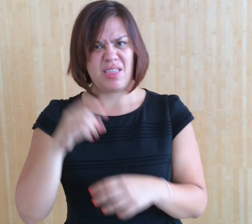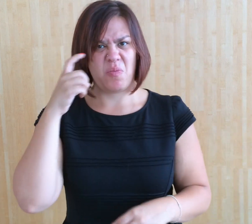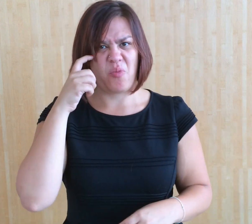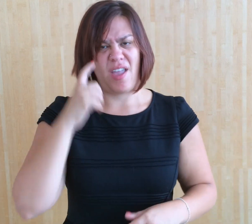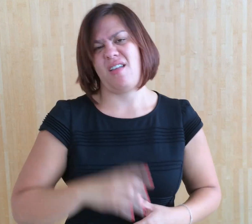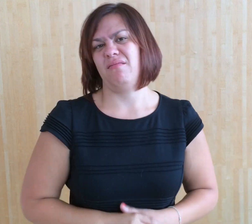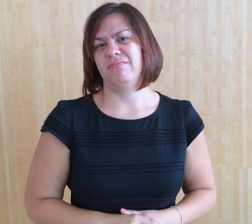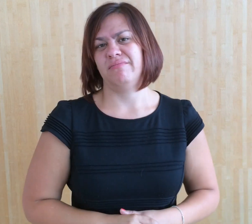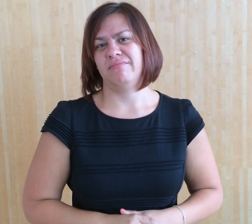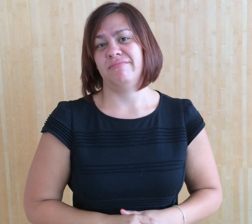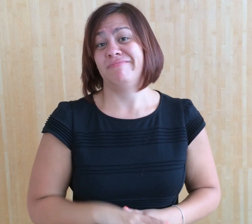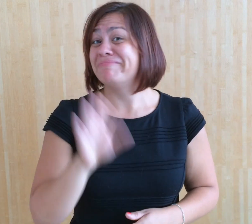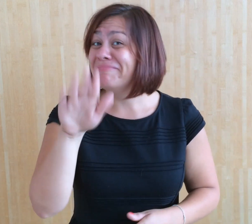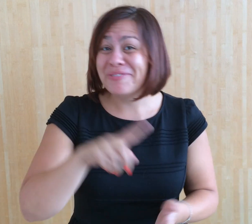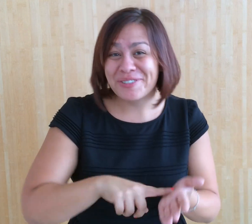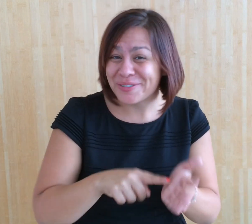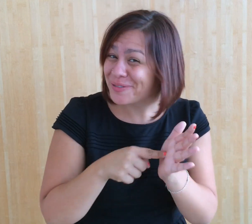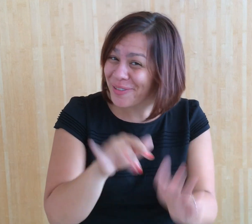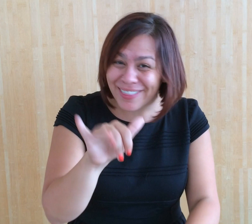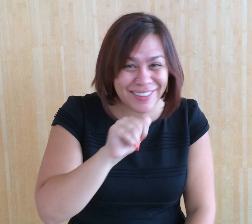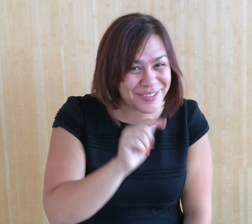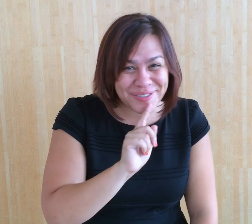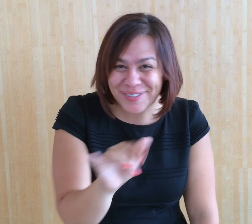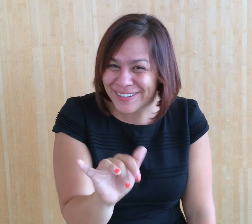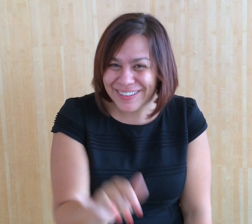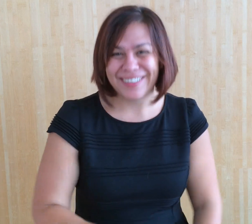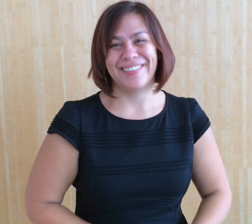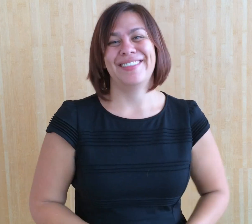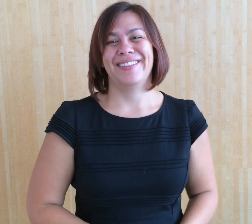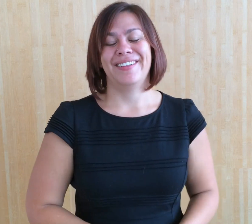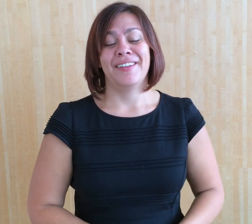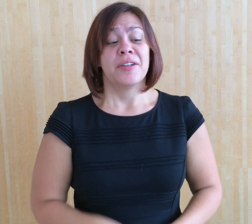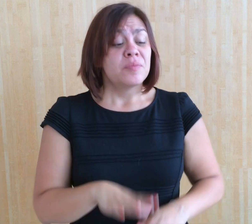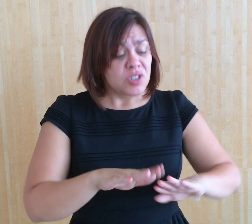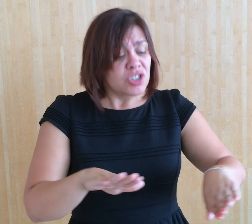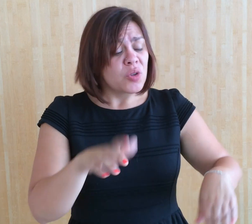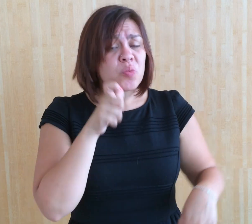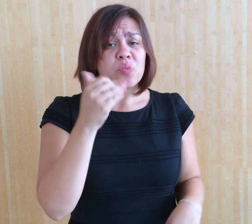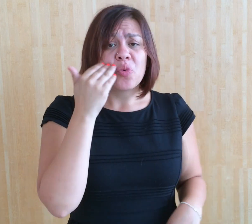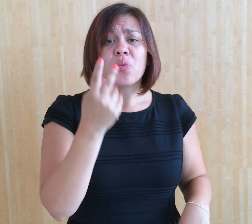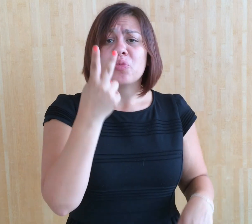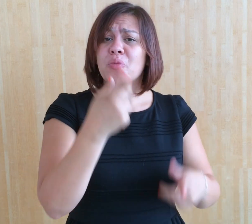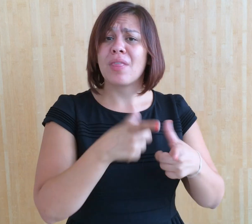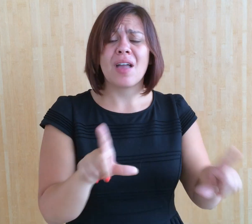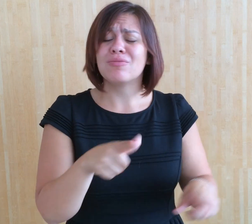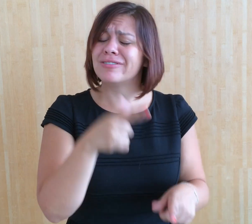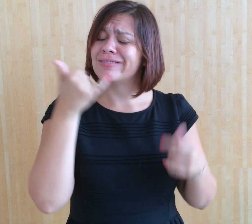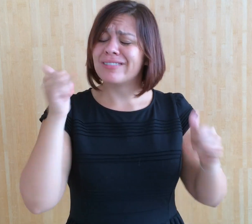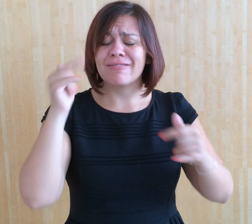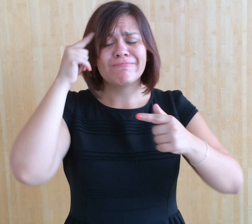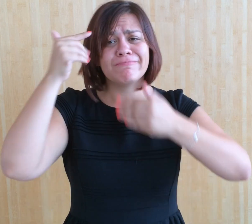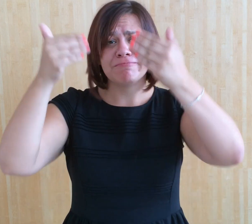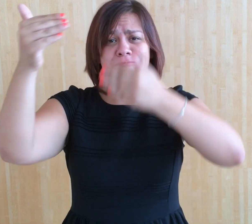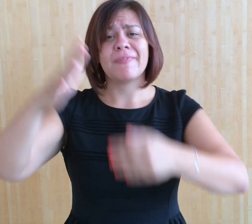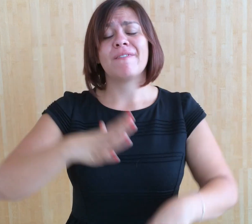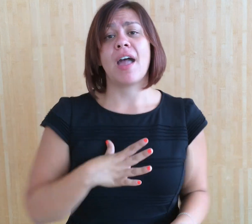Research shows thats not true either. Knowing two languages doesn't interfere with a childs' cognitive processes.